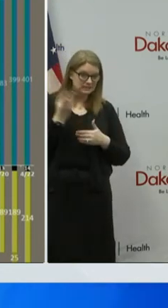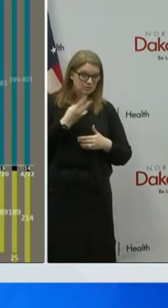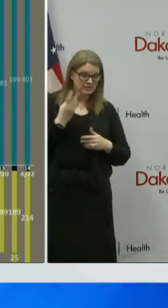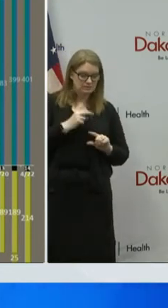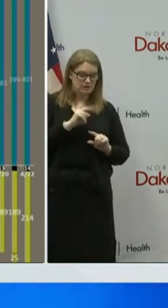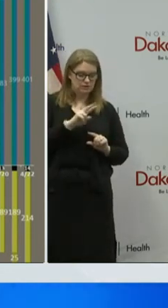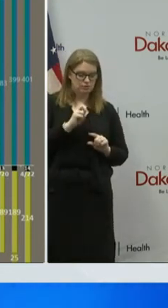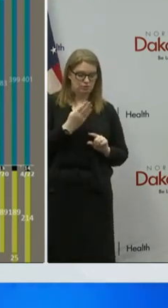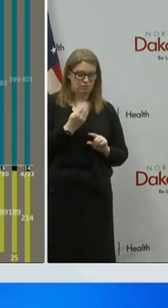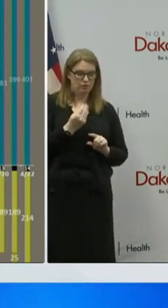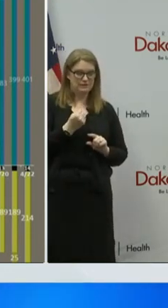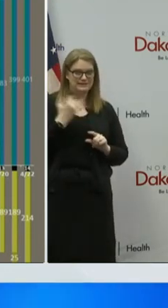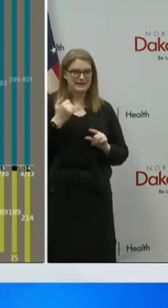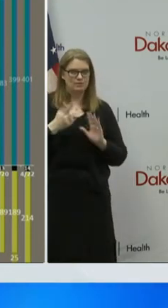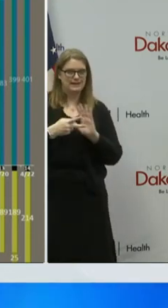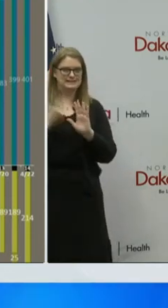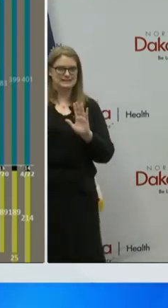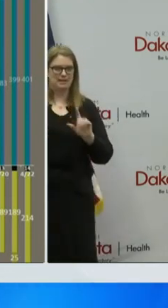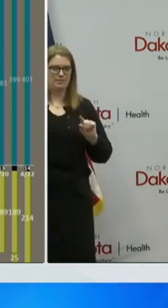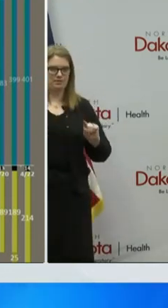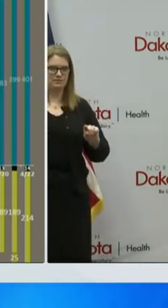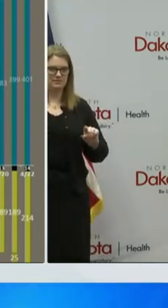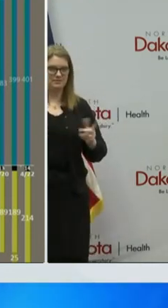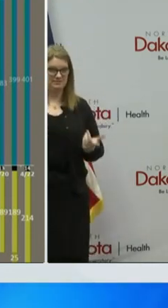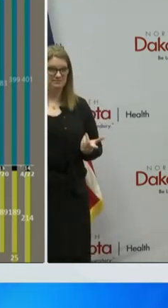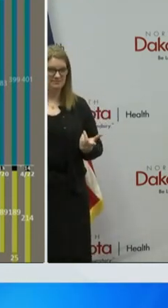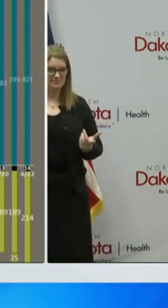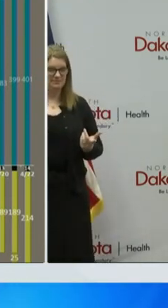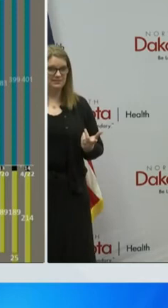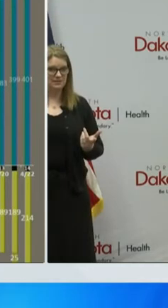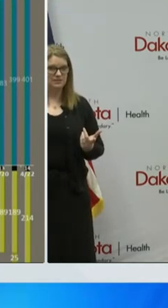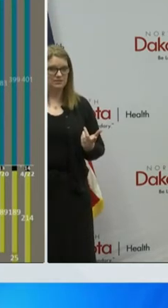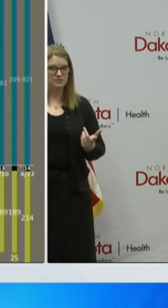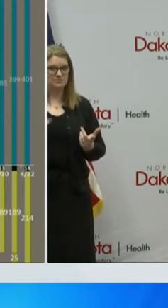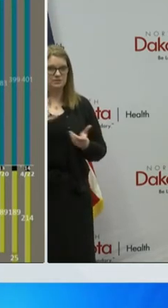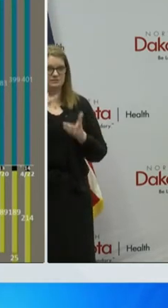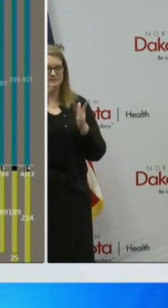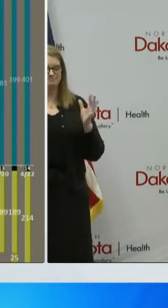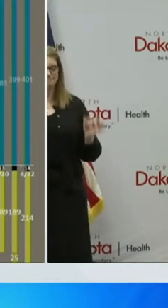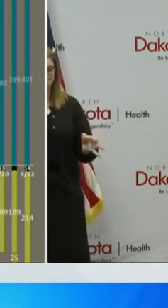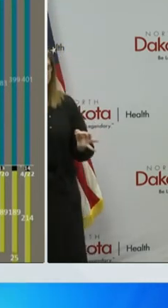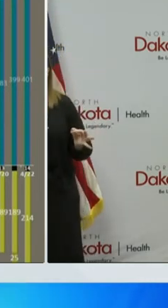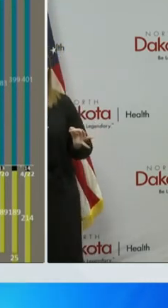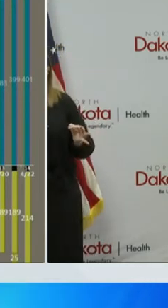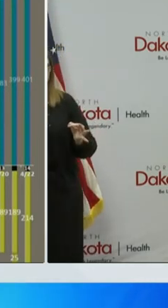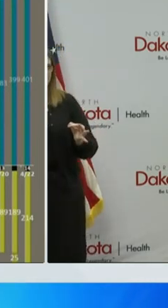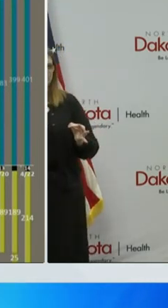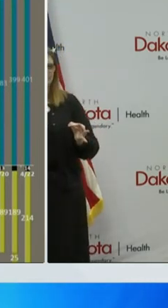THAT'S MORE THAN DOUBLE THE 214 THAT WE HAD LAST WEDNESDAY ON